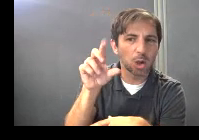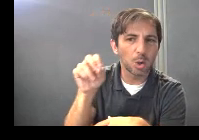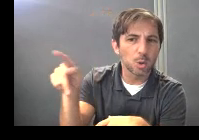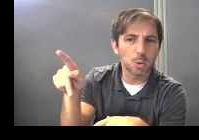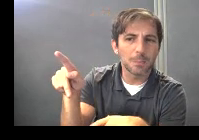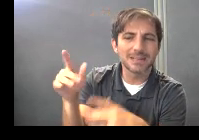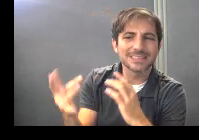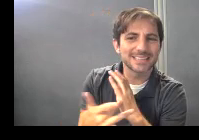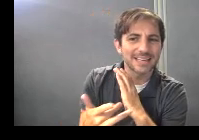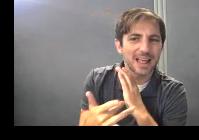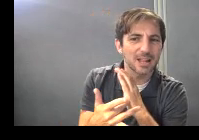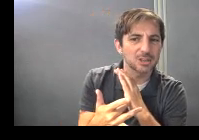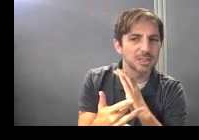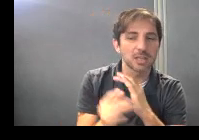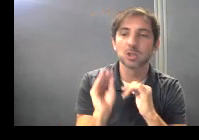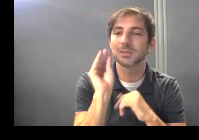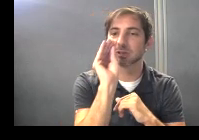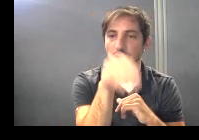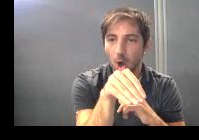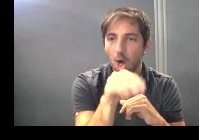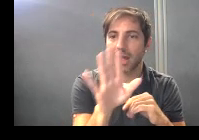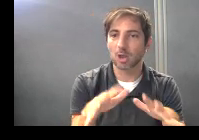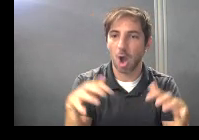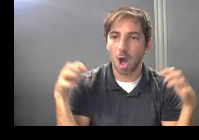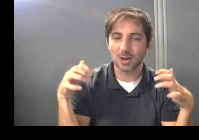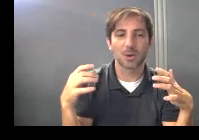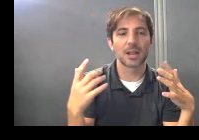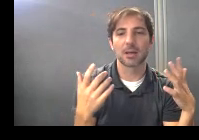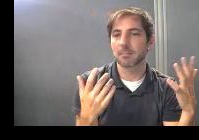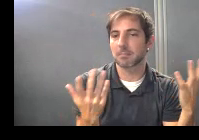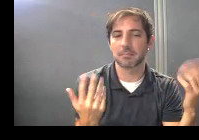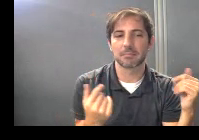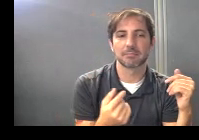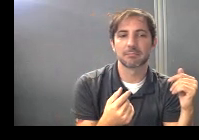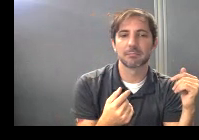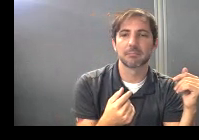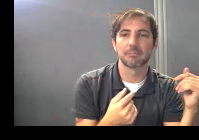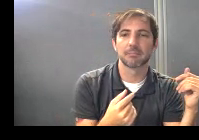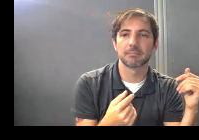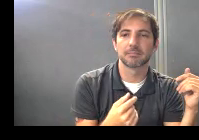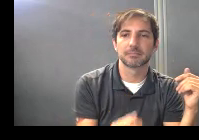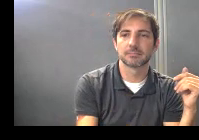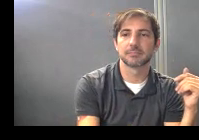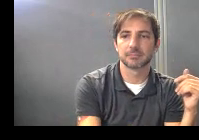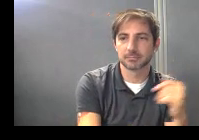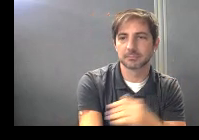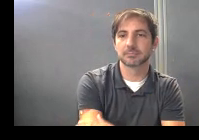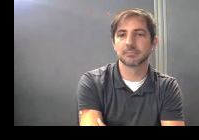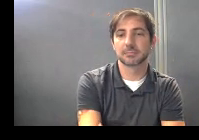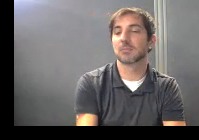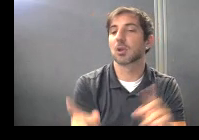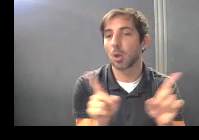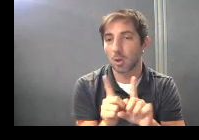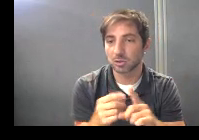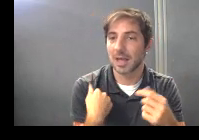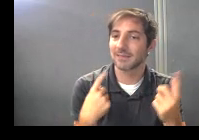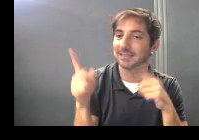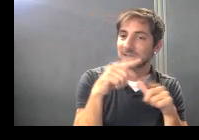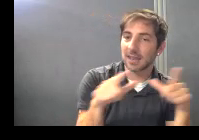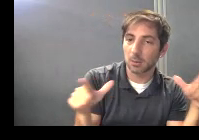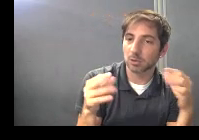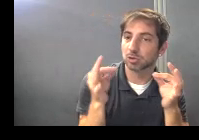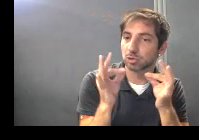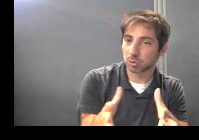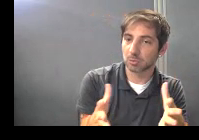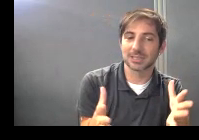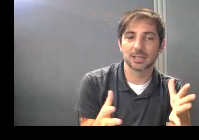LOOP IN THE AUDITORIUM, BOX OFFICE, KIOSKS. THERE IS ALSO SIGN LANGUAGE INTERPRETATION.